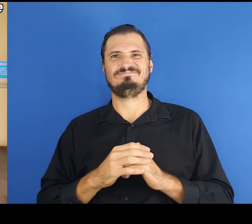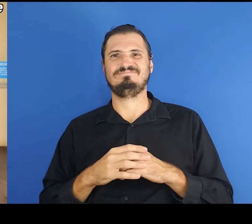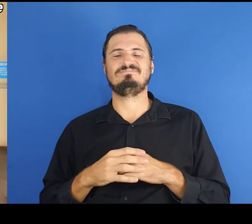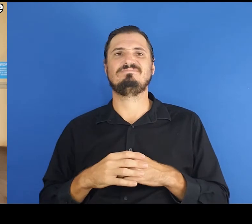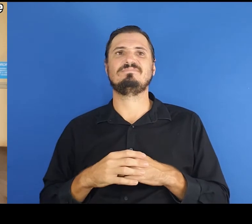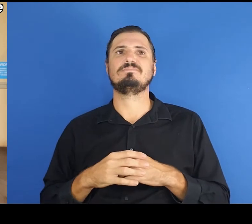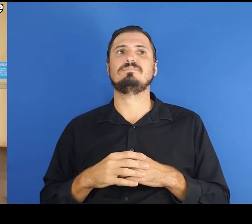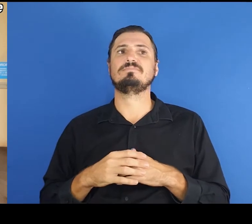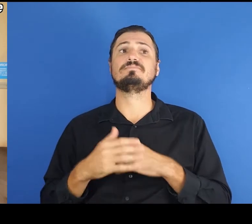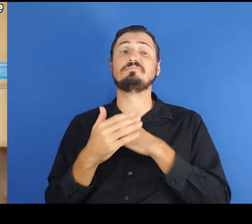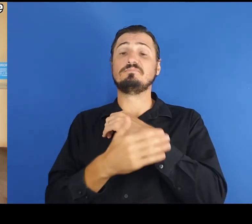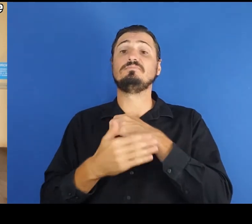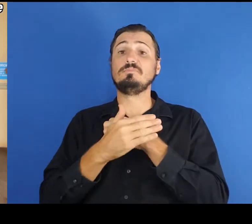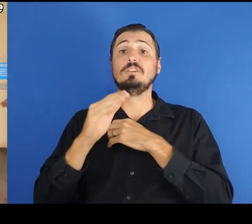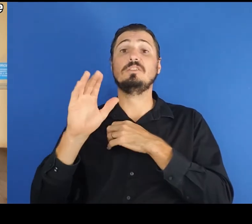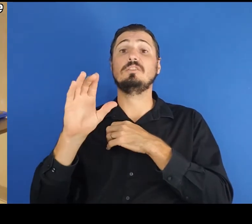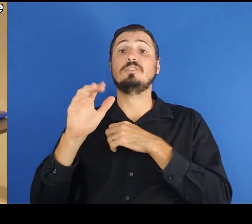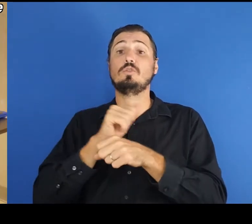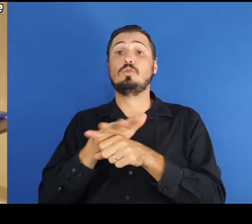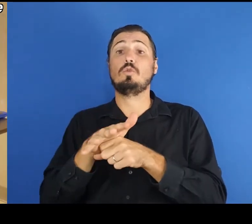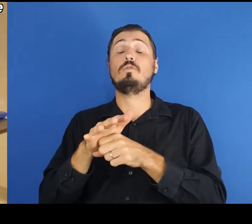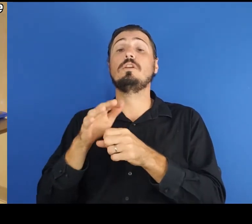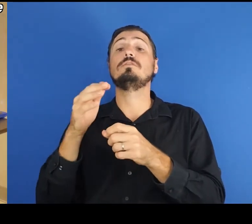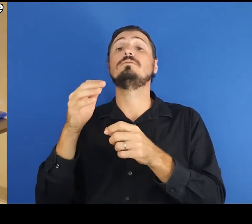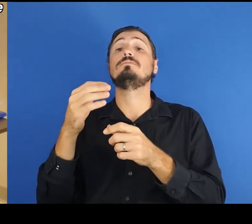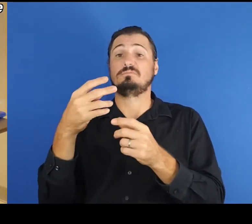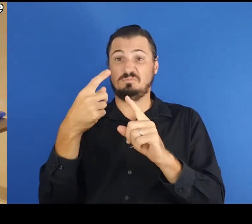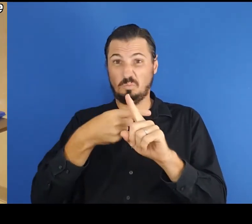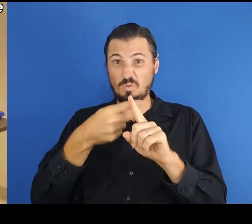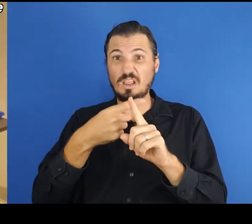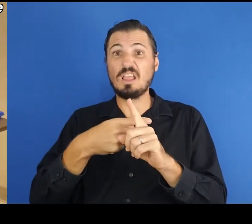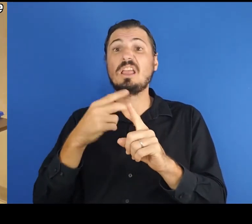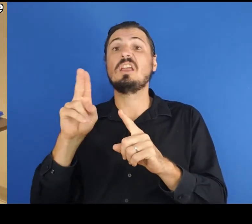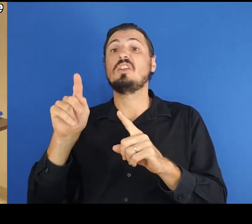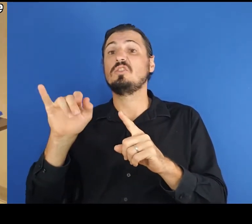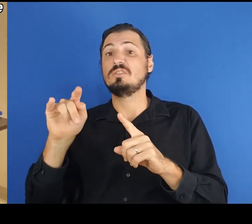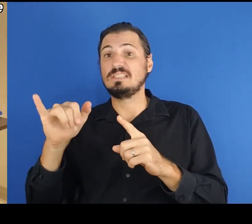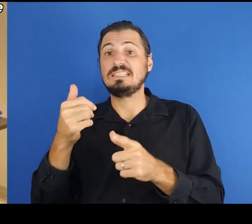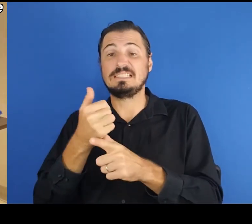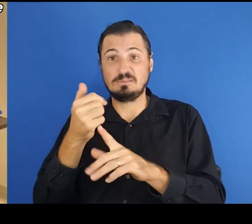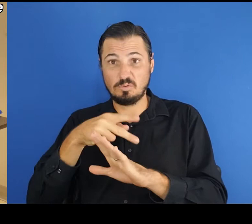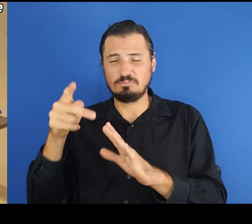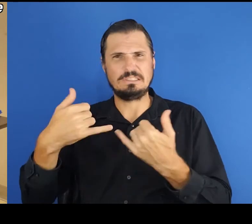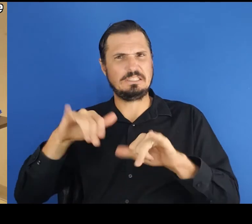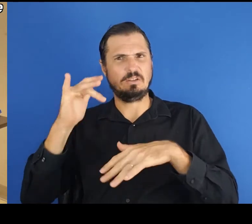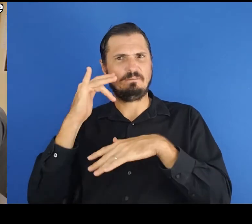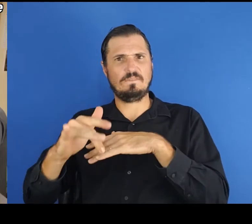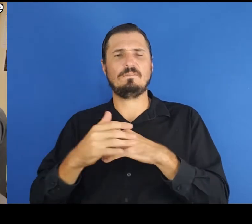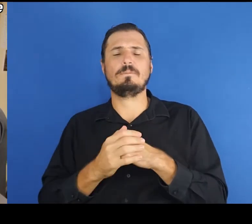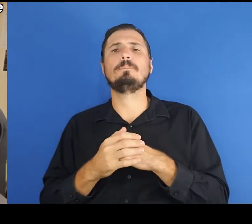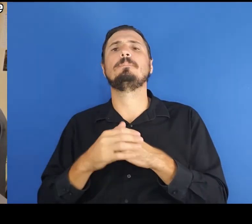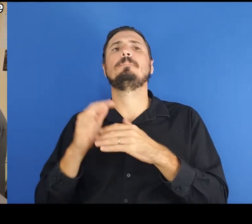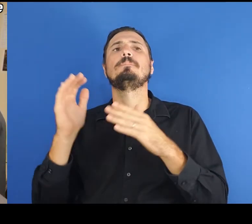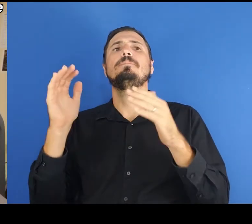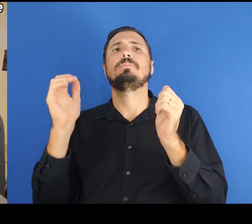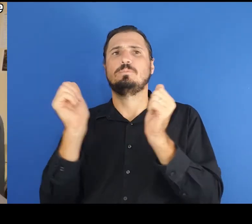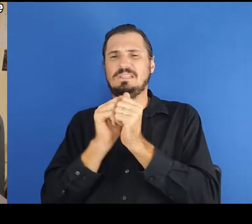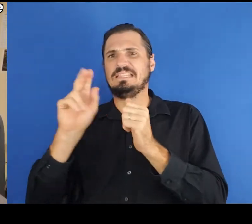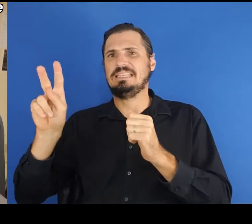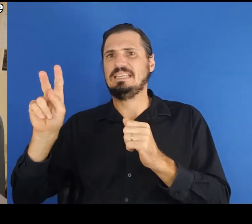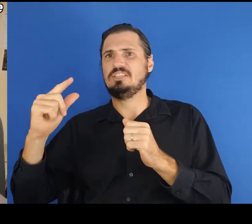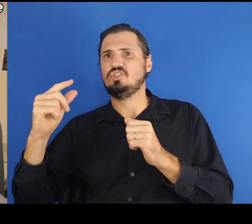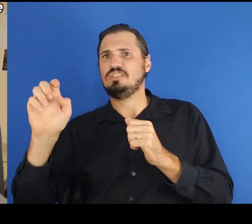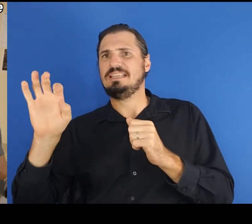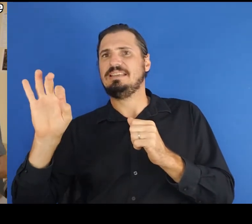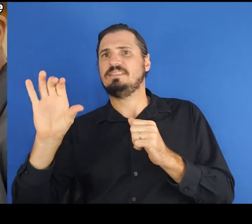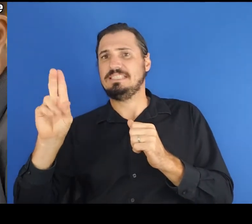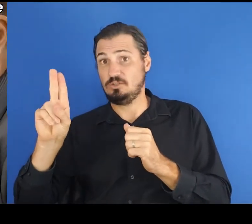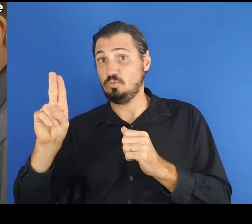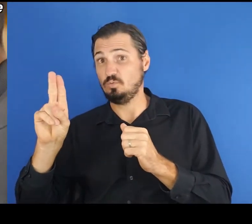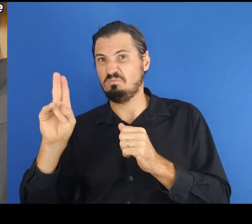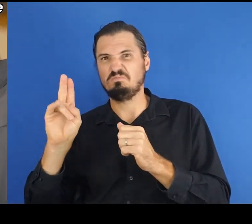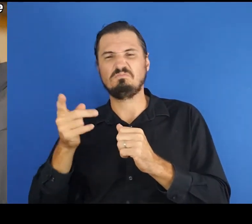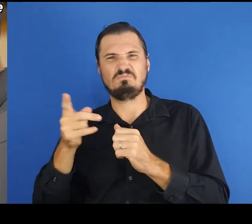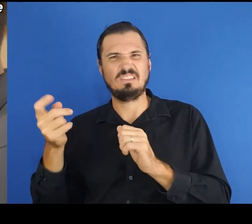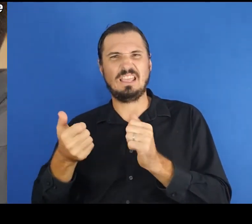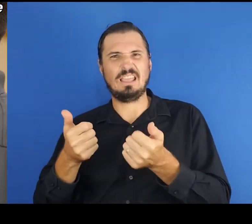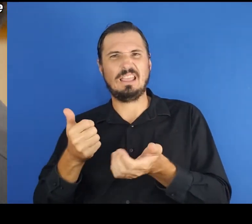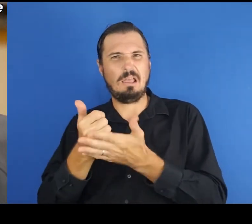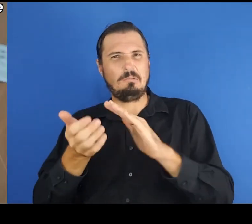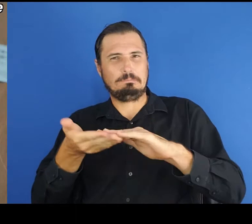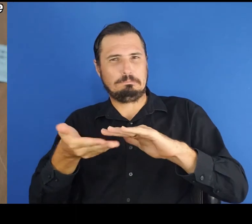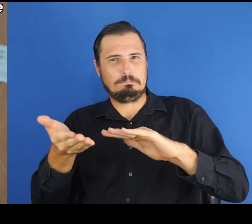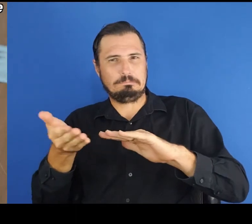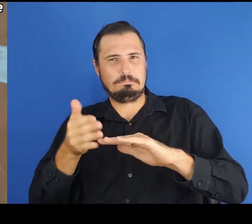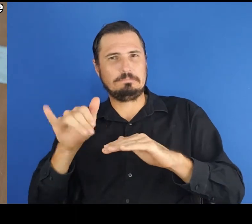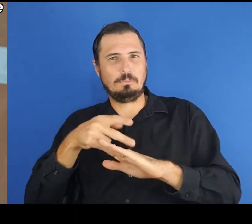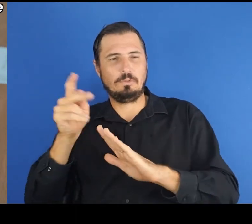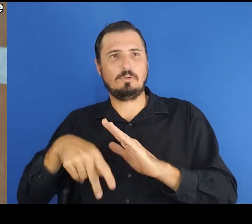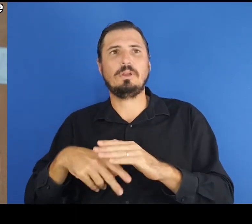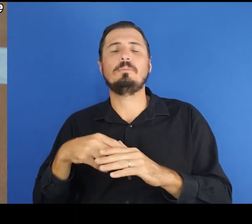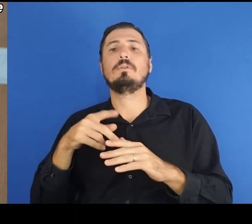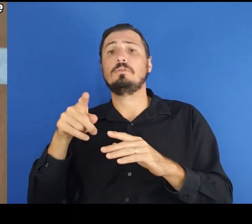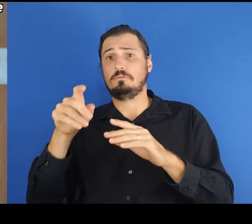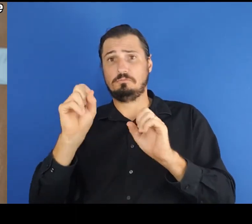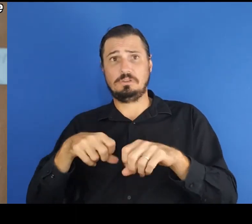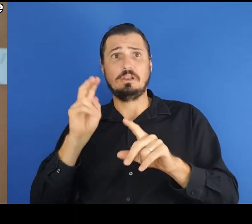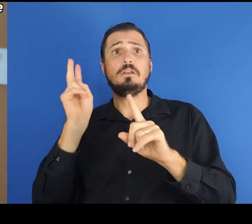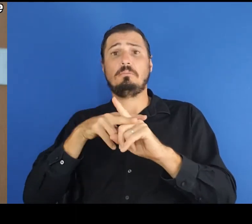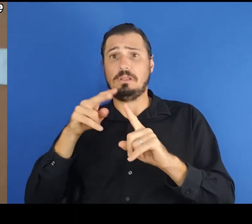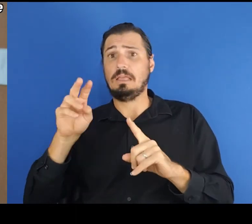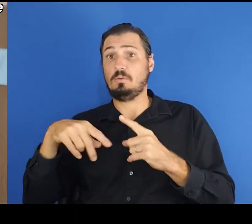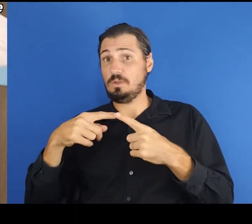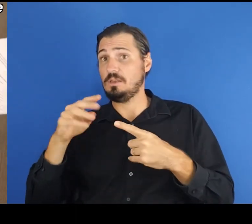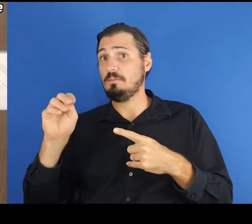The county’s Coronavirus Rental and Utility Assistance Program is still available, in partnership with KGEFCU. In-person application assistance events will be available on May 29 for interested